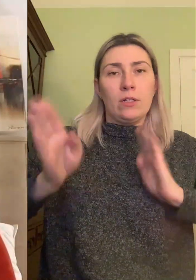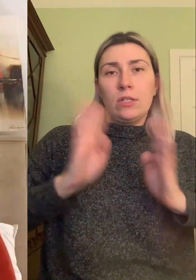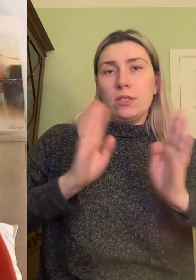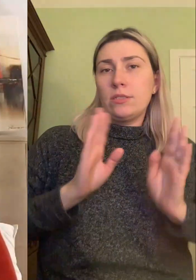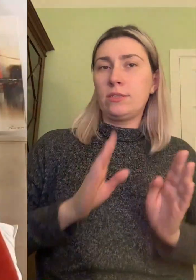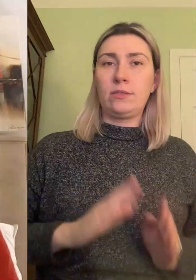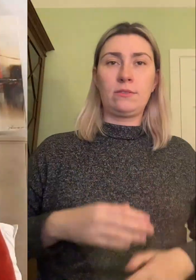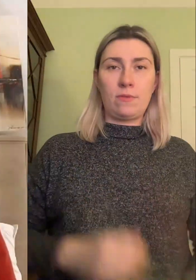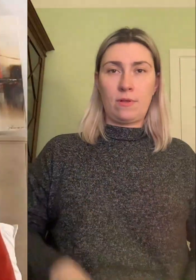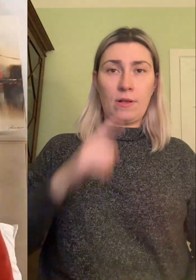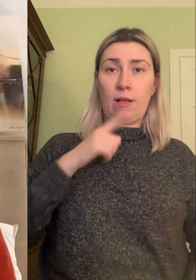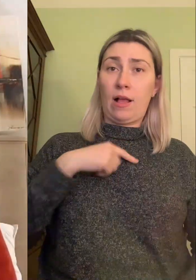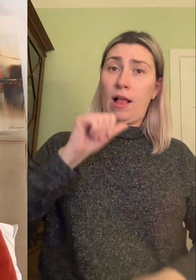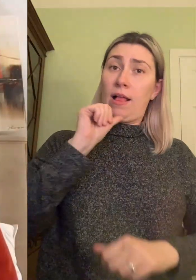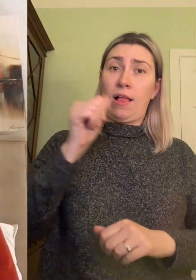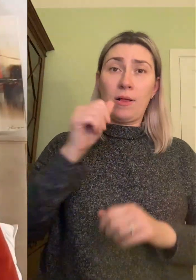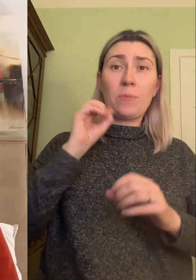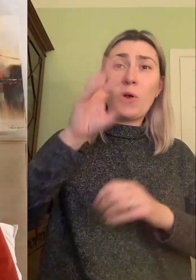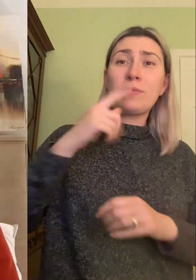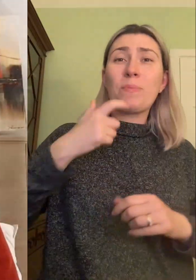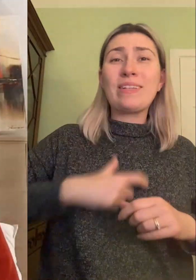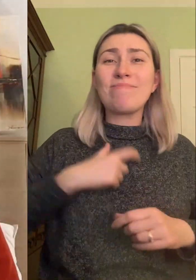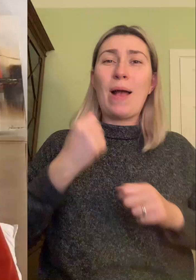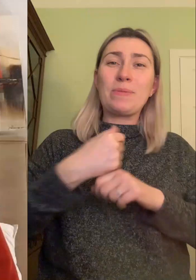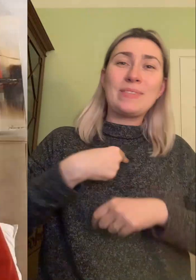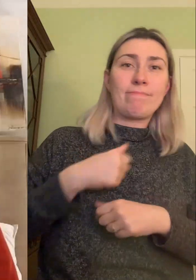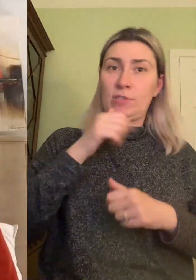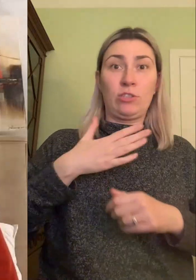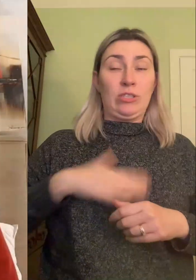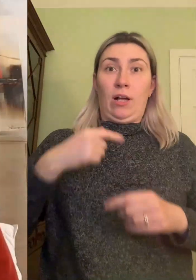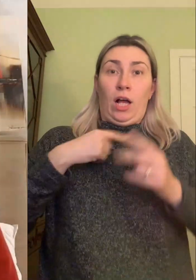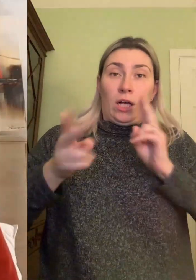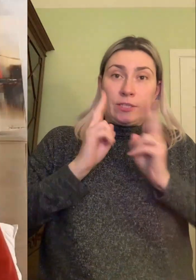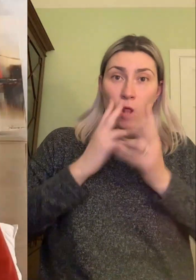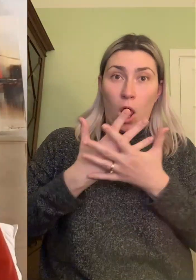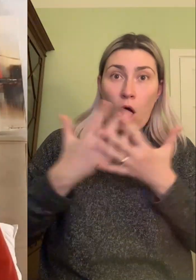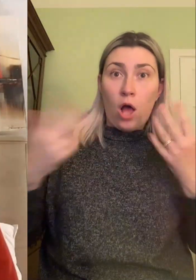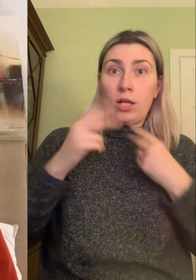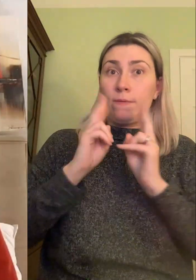I haven't been posting personal stuff because I did a lot of interviews,